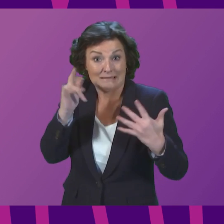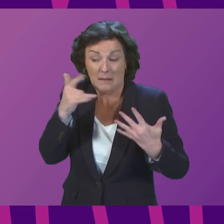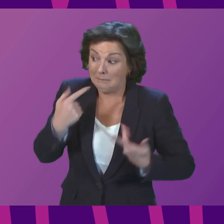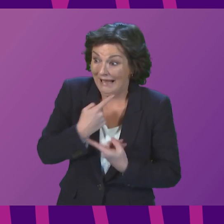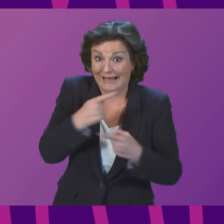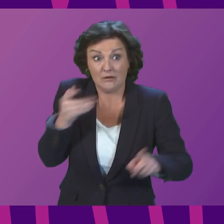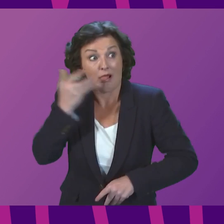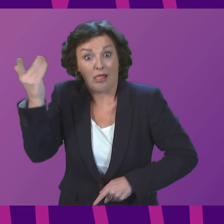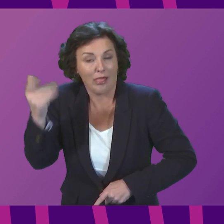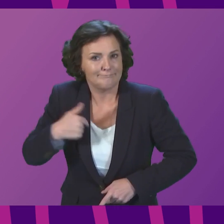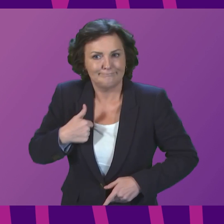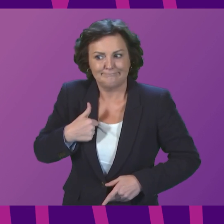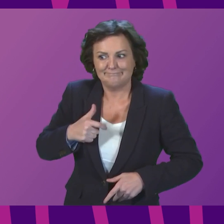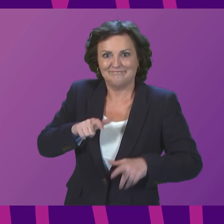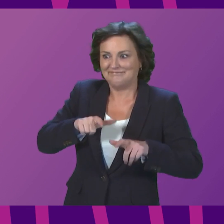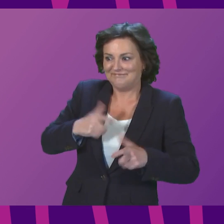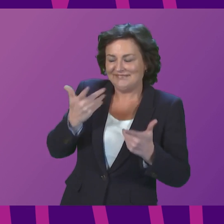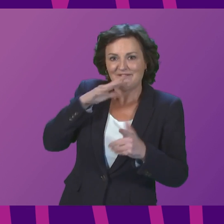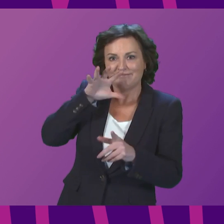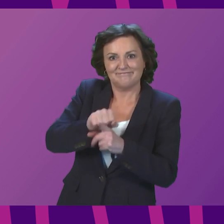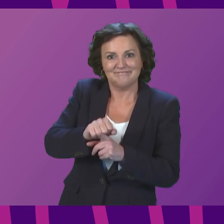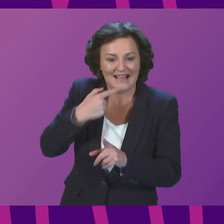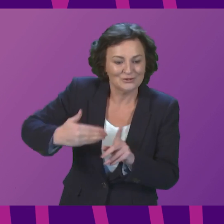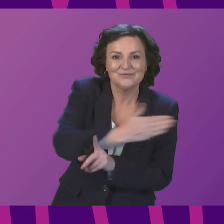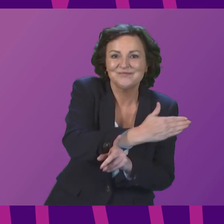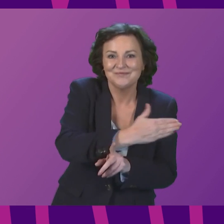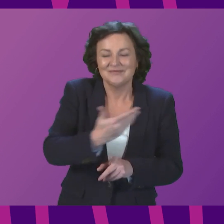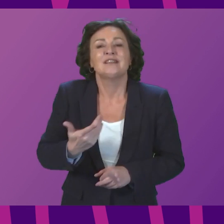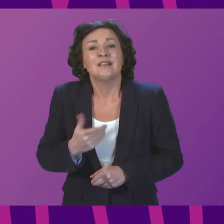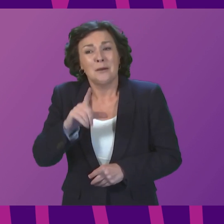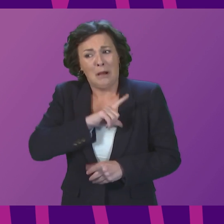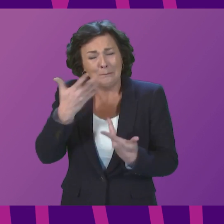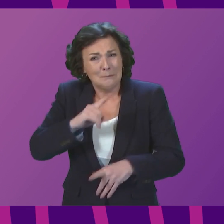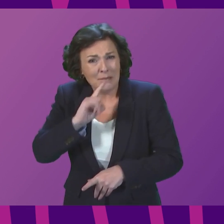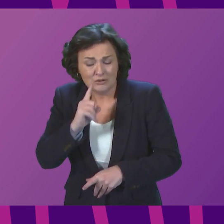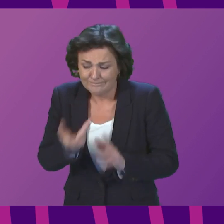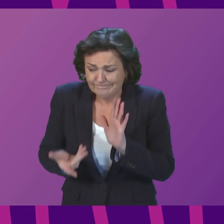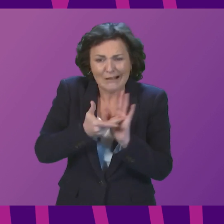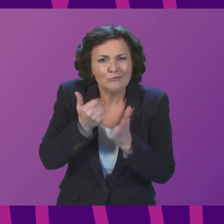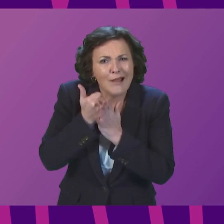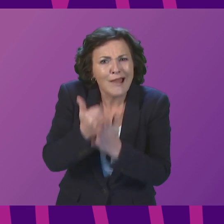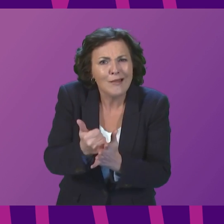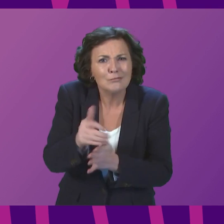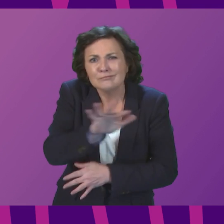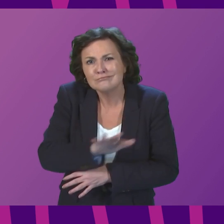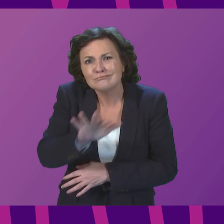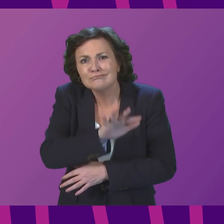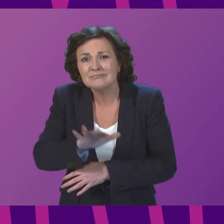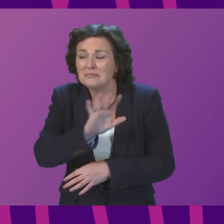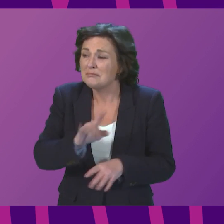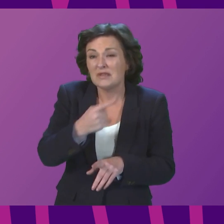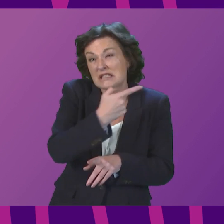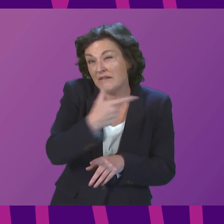They seem to offer about £350 of help against energy bill increases of around £700.